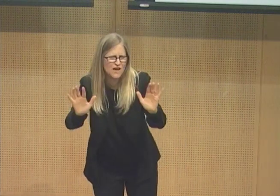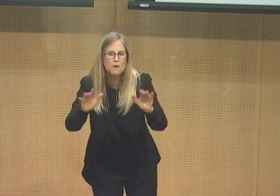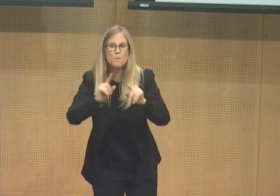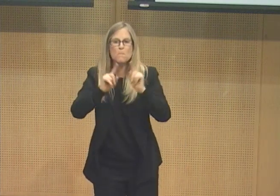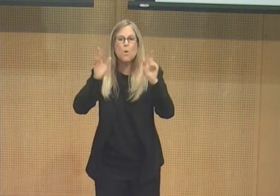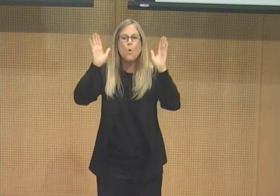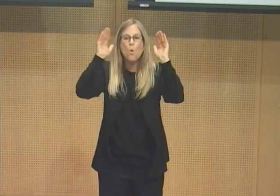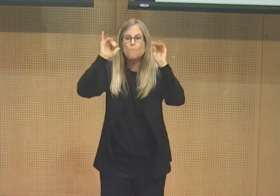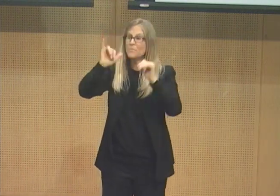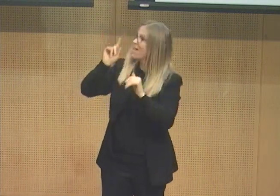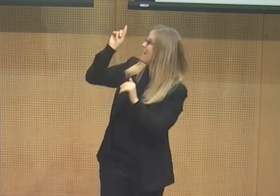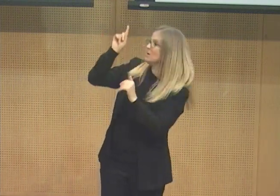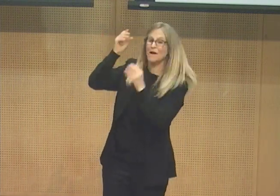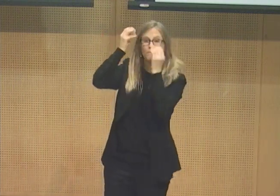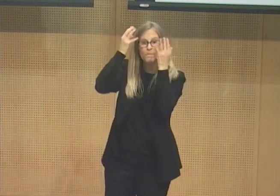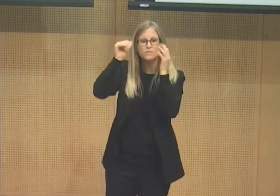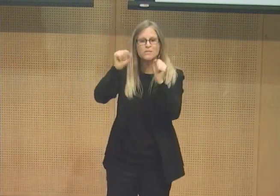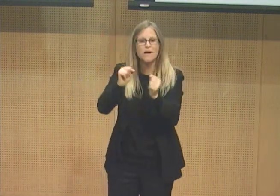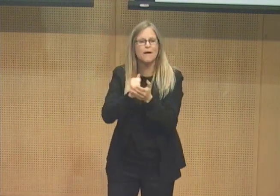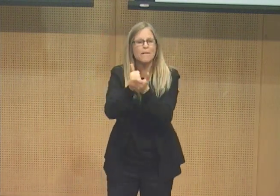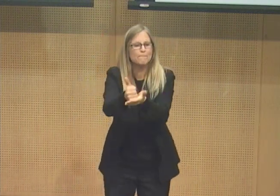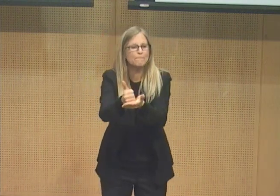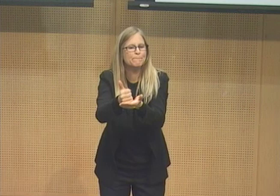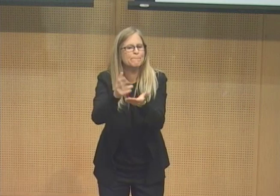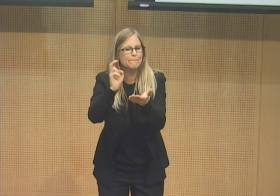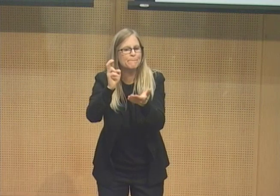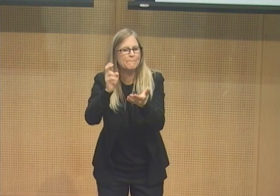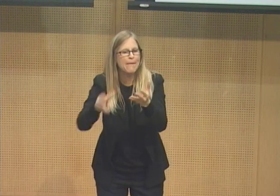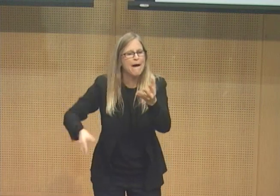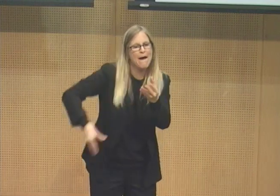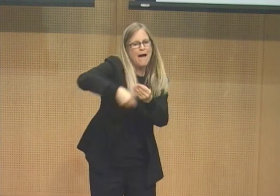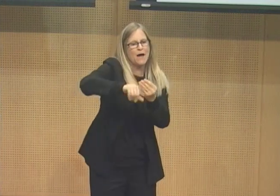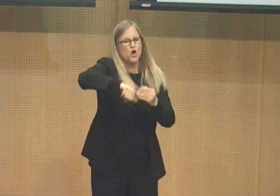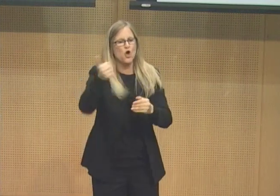I do recognize that. I hope that this information is helpful,